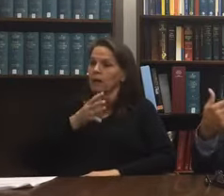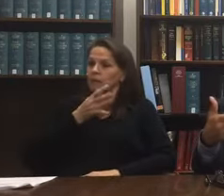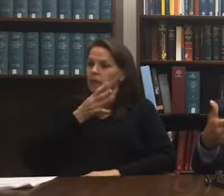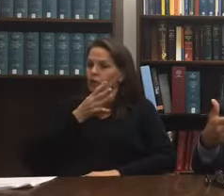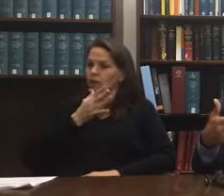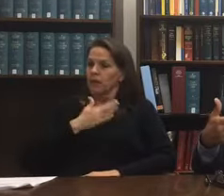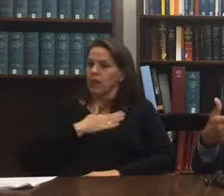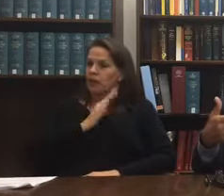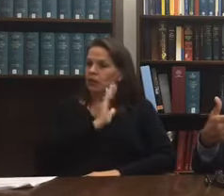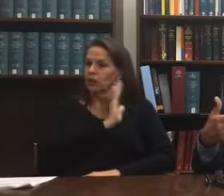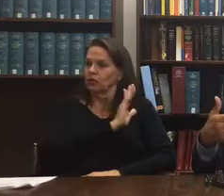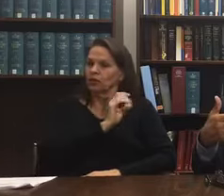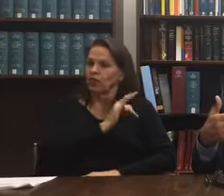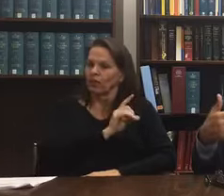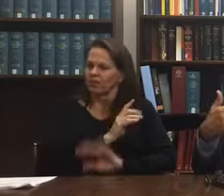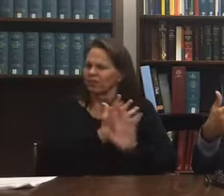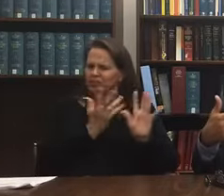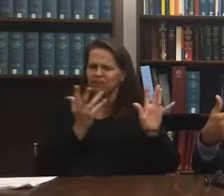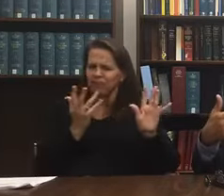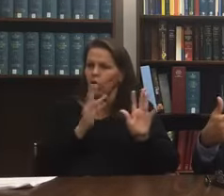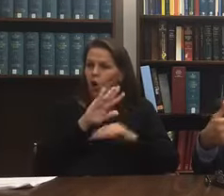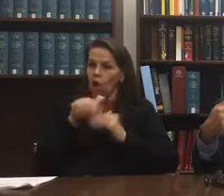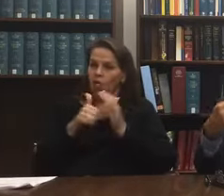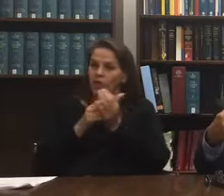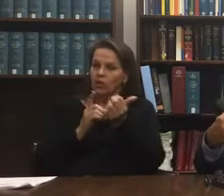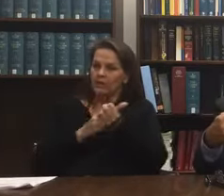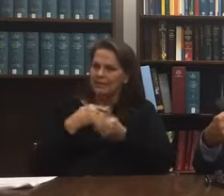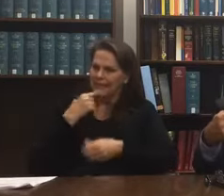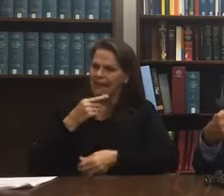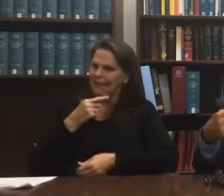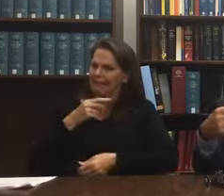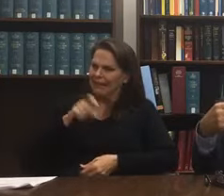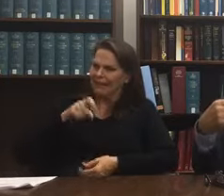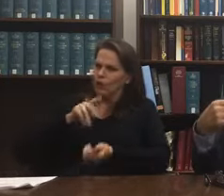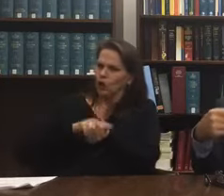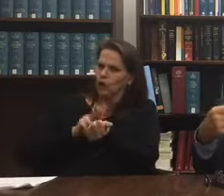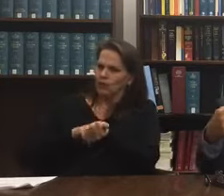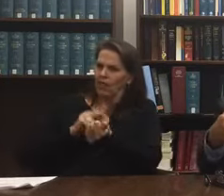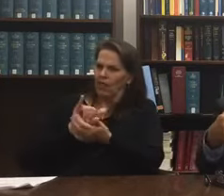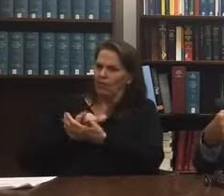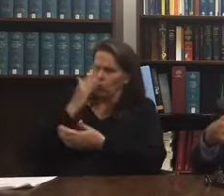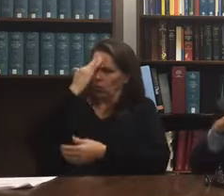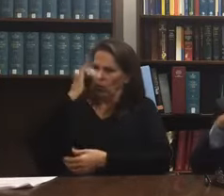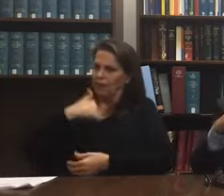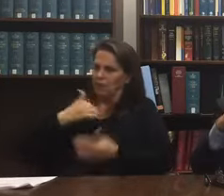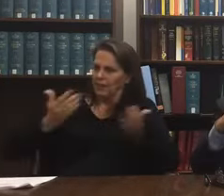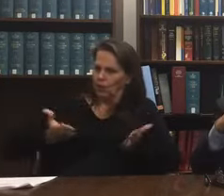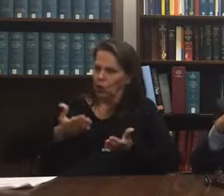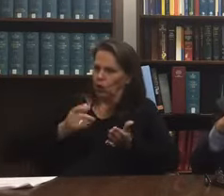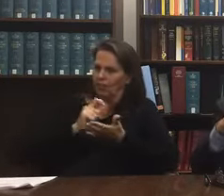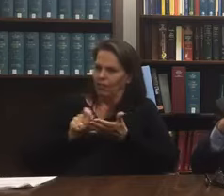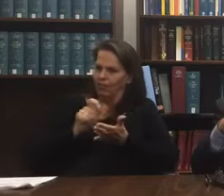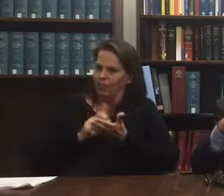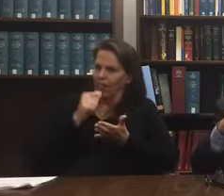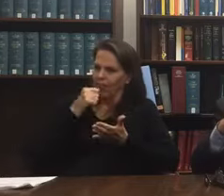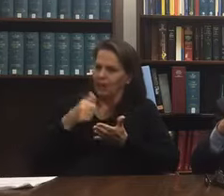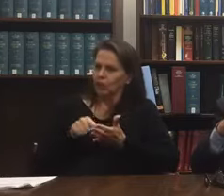all these doctors say that she needs this nursing that's what I'm here to do they've written these letters like again state of what you know